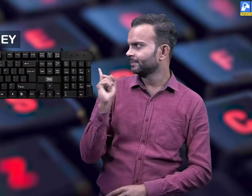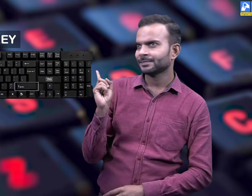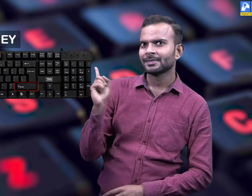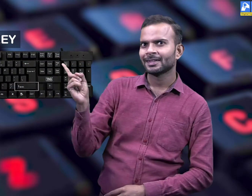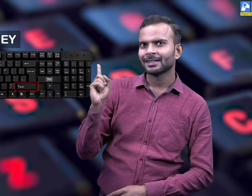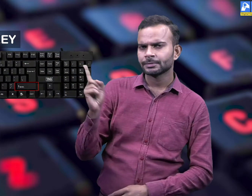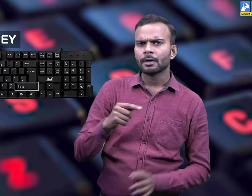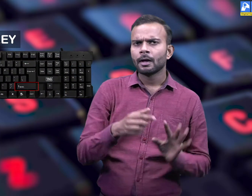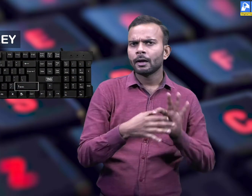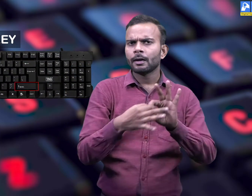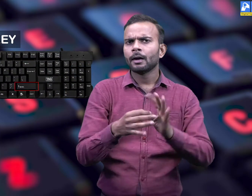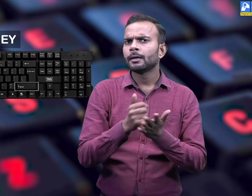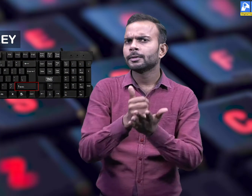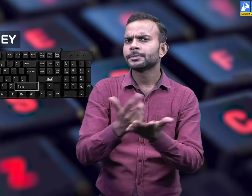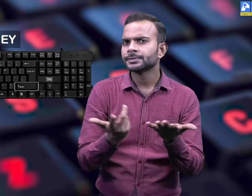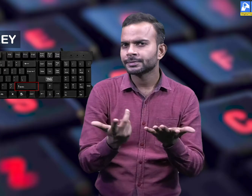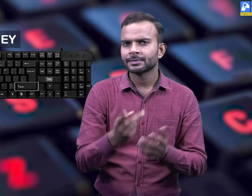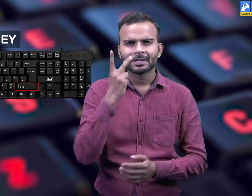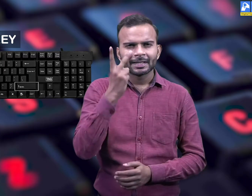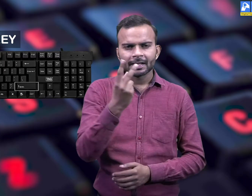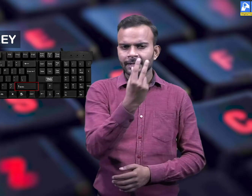You can see that in this picture. Now what is the function of shift key?